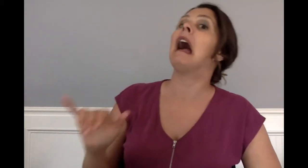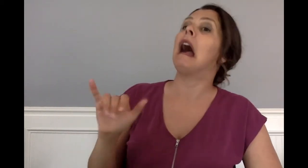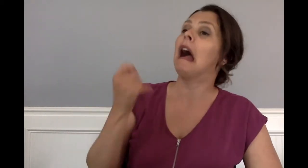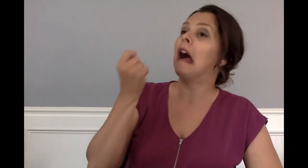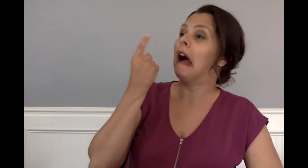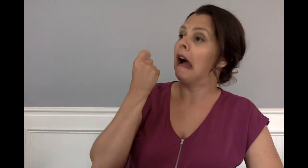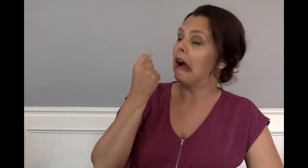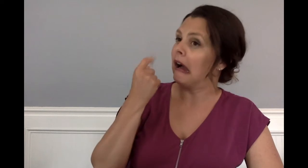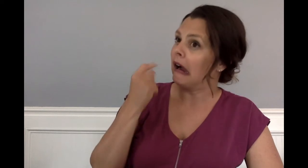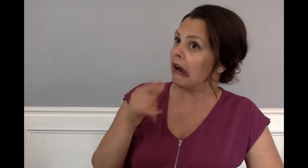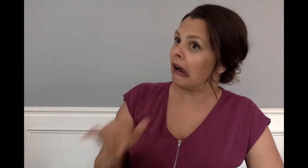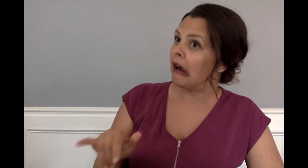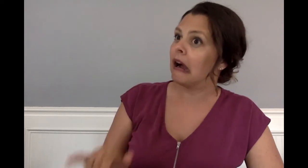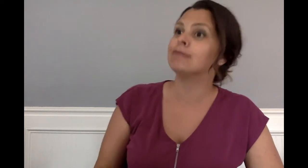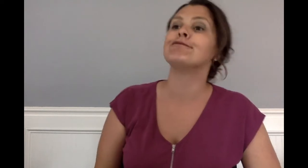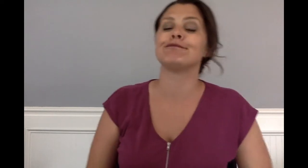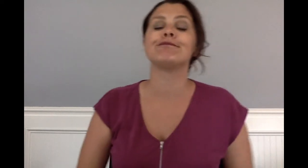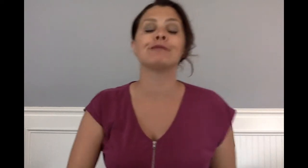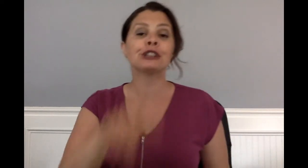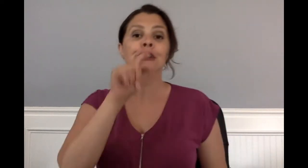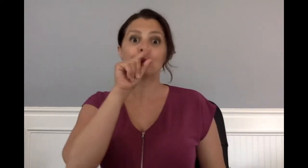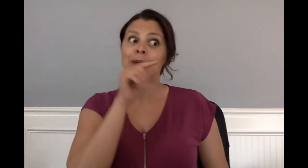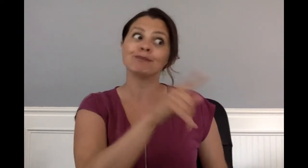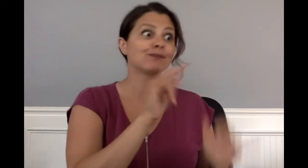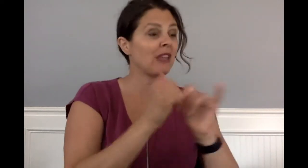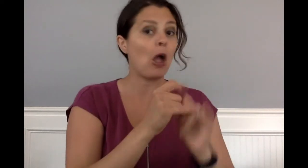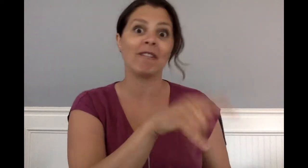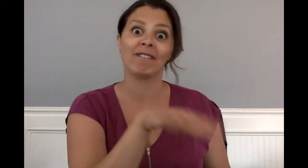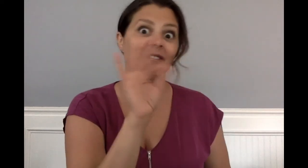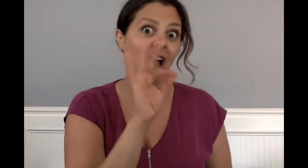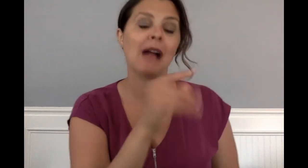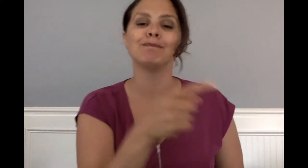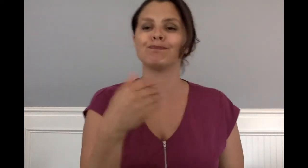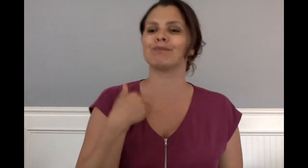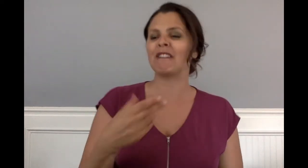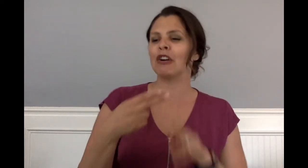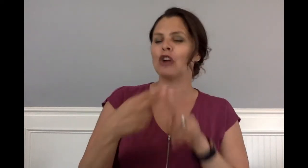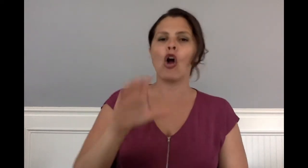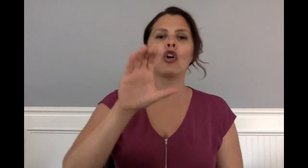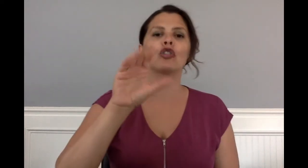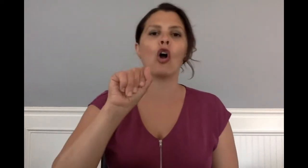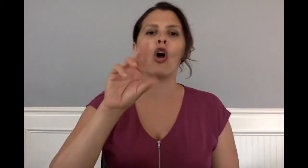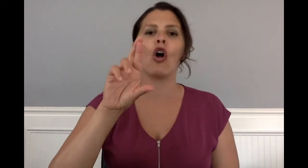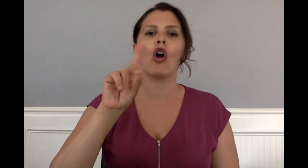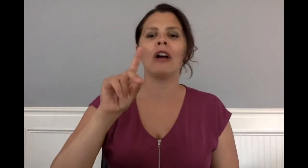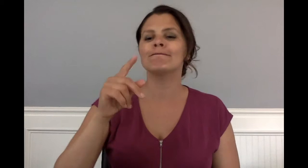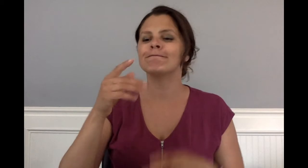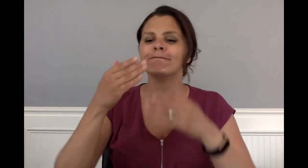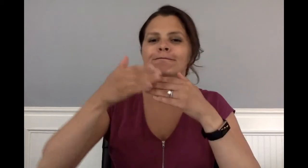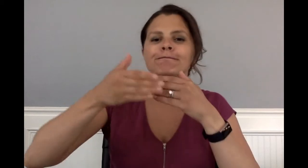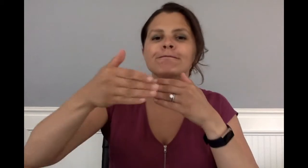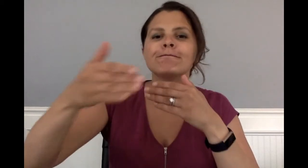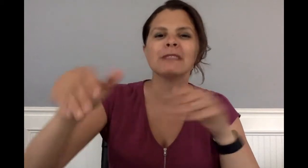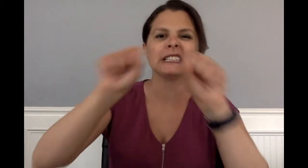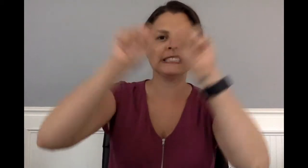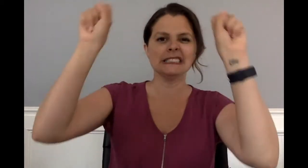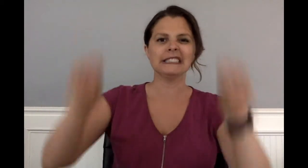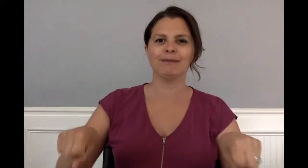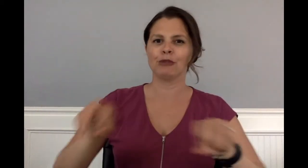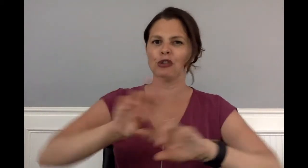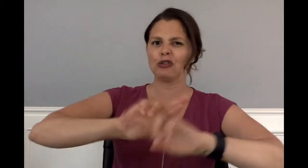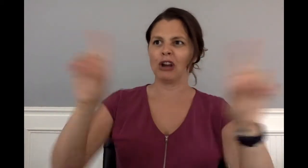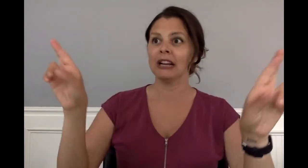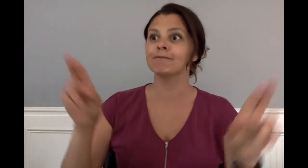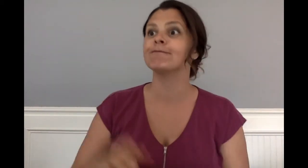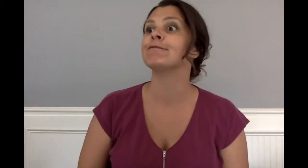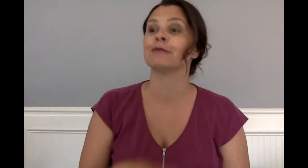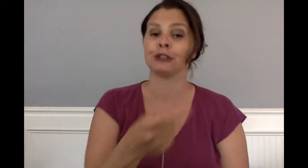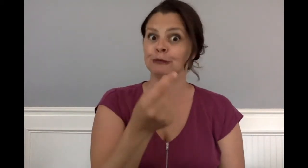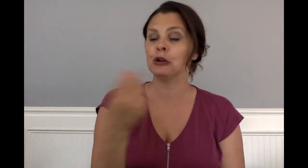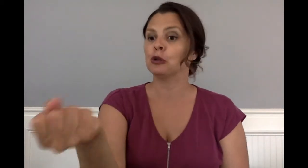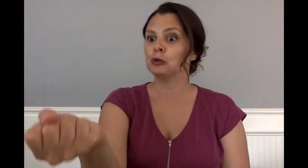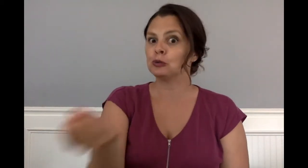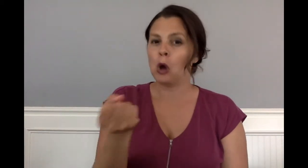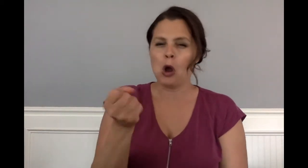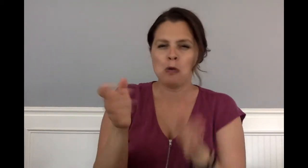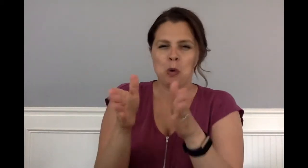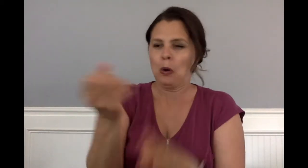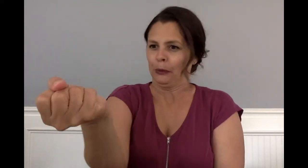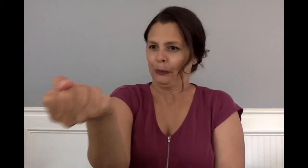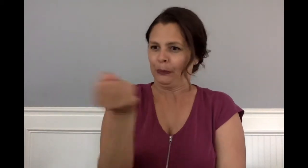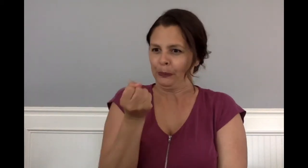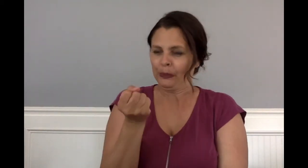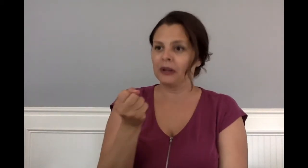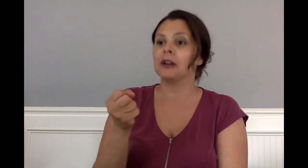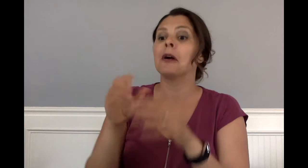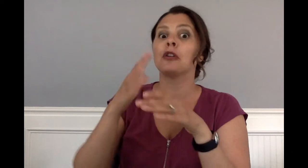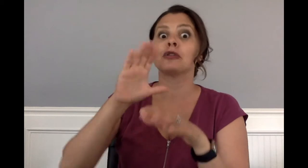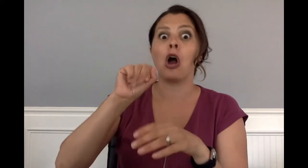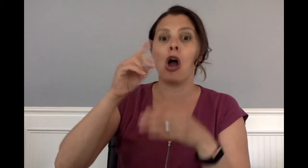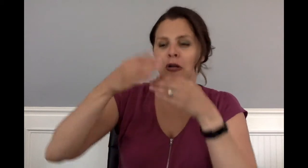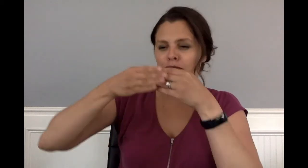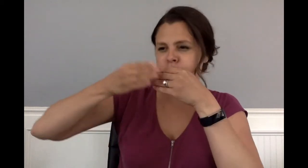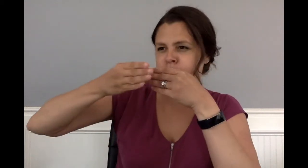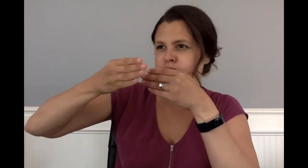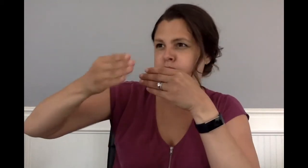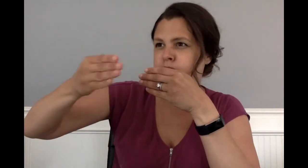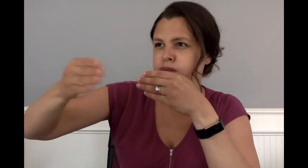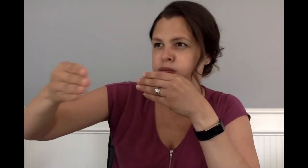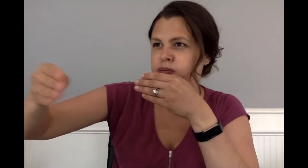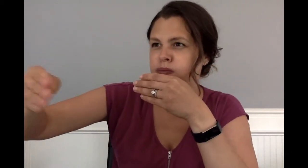“Got it,” he said. “That is a card catalog.” Miss Tweedy pointed to a wooden chest with many small drawers.